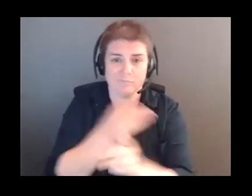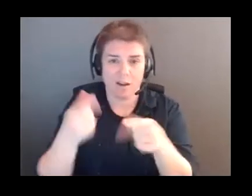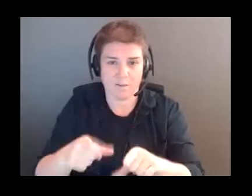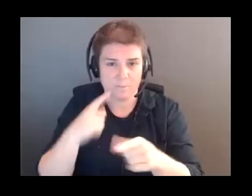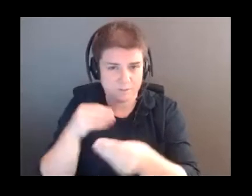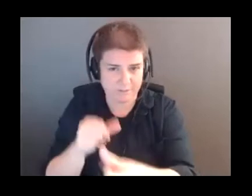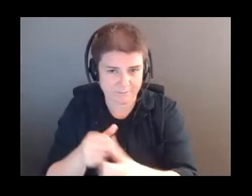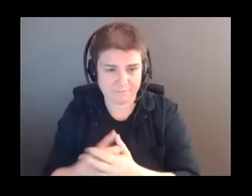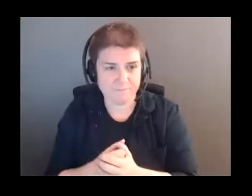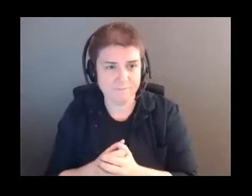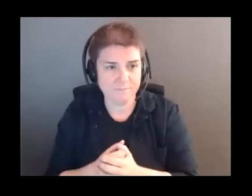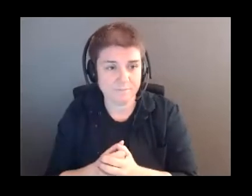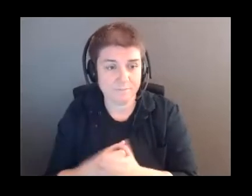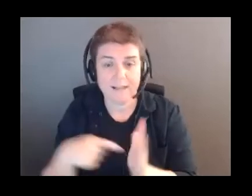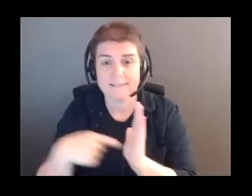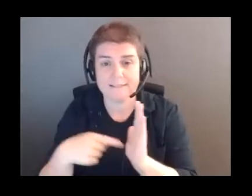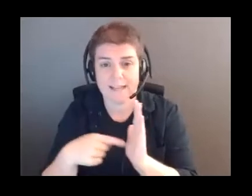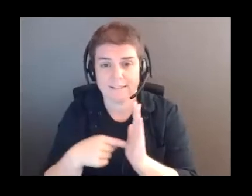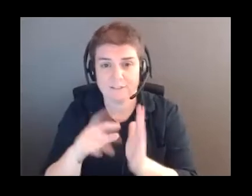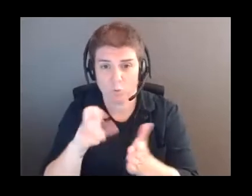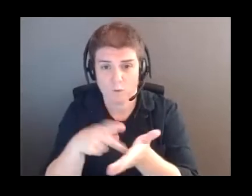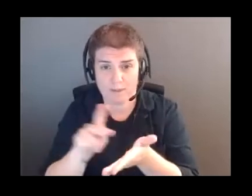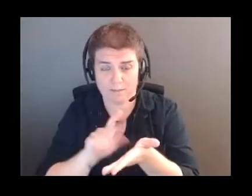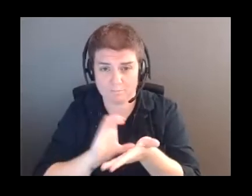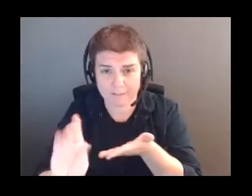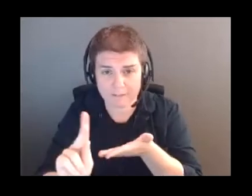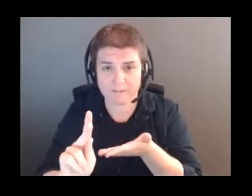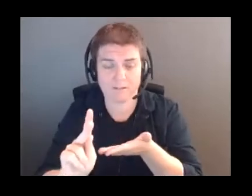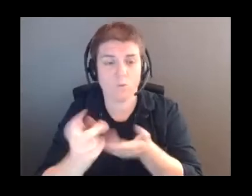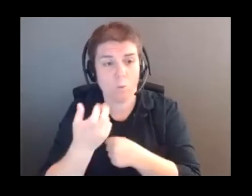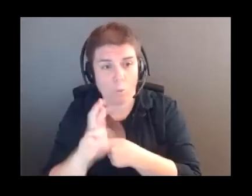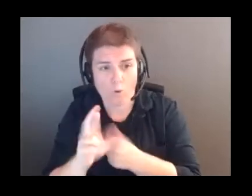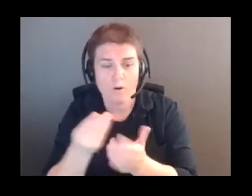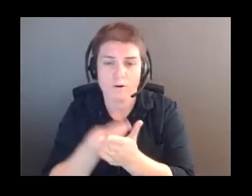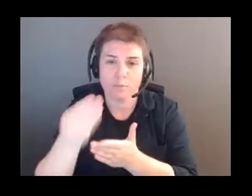debt repayment is not eligible, as well as purchase of or financial contribution towards